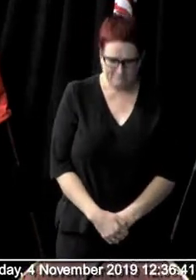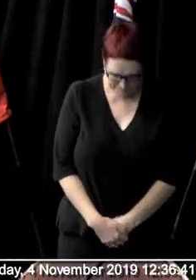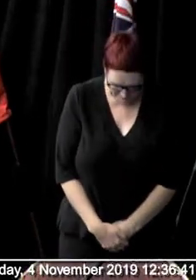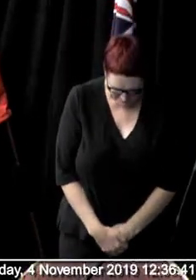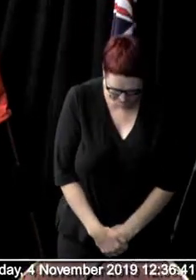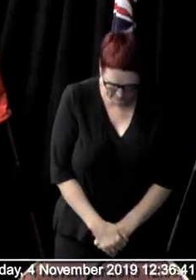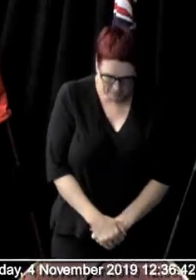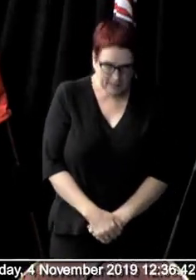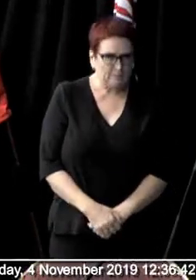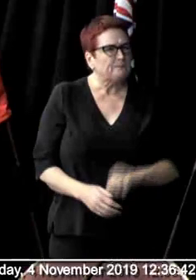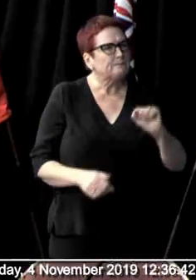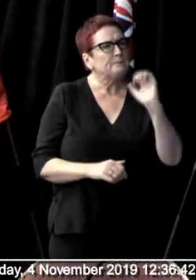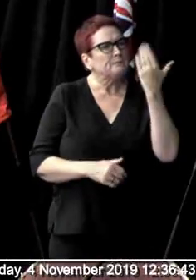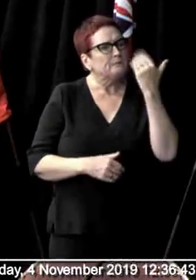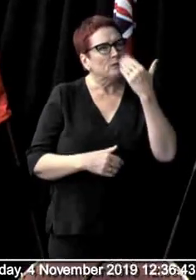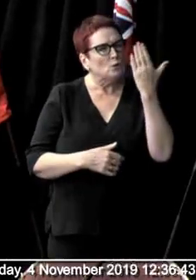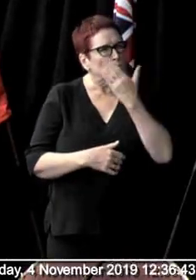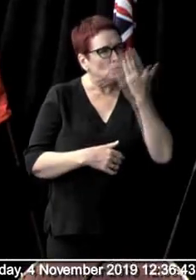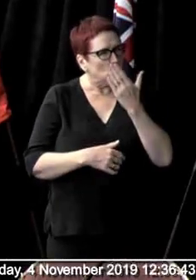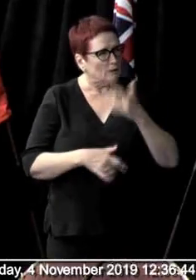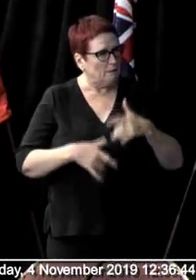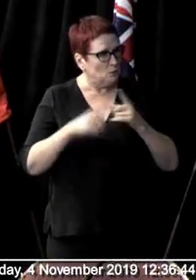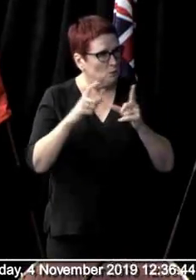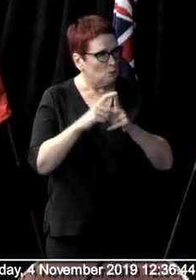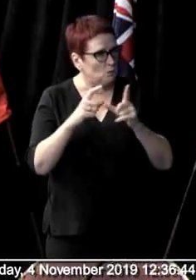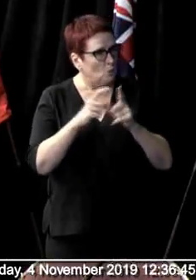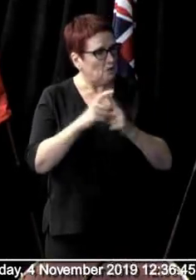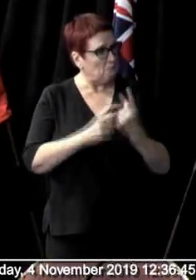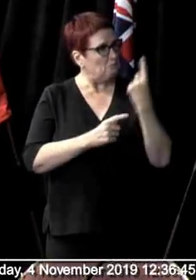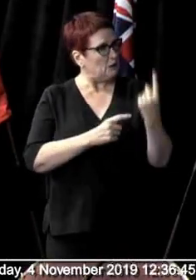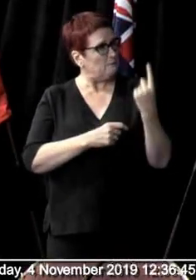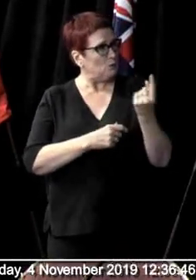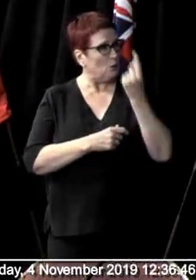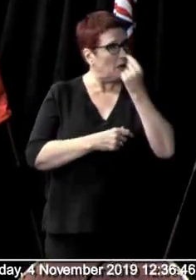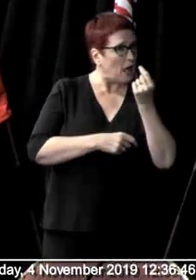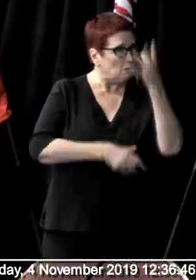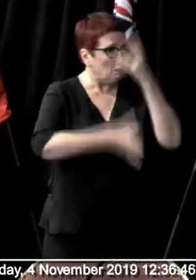Now, at that school did you regard her being seen as an individual who was capable of learning?